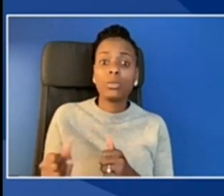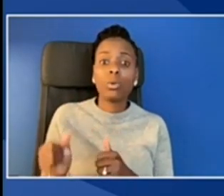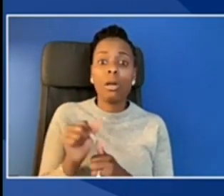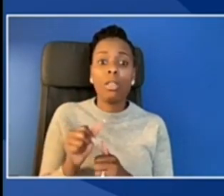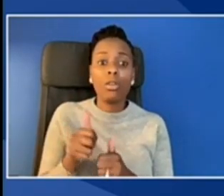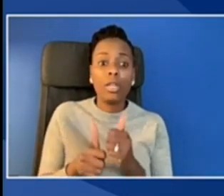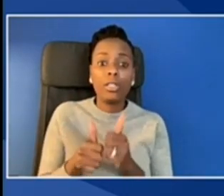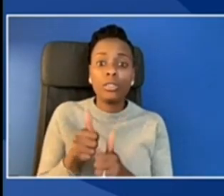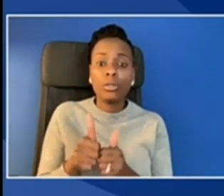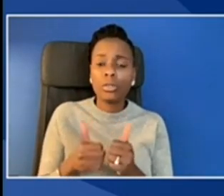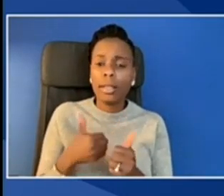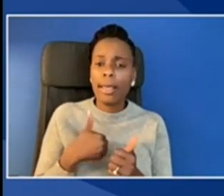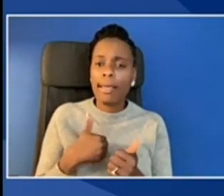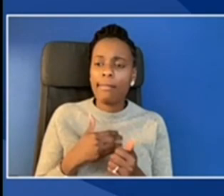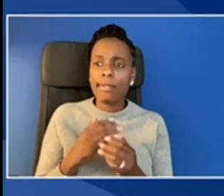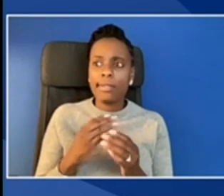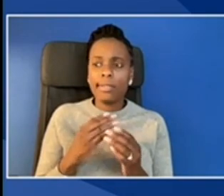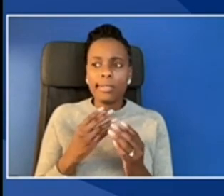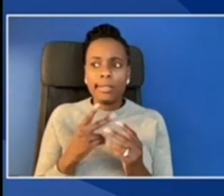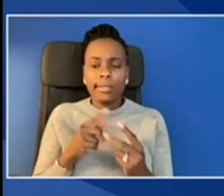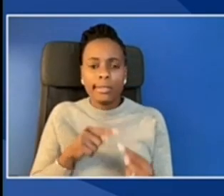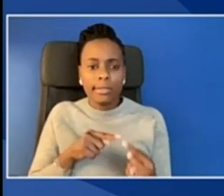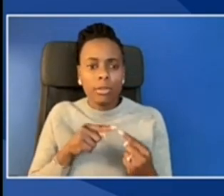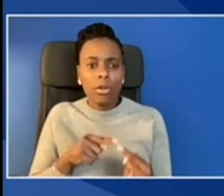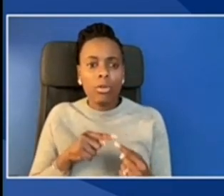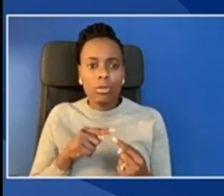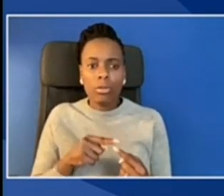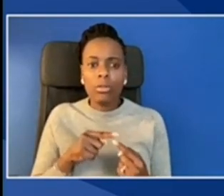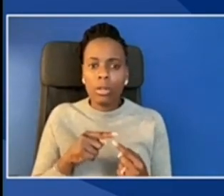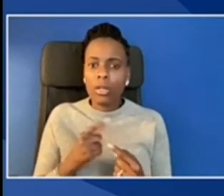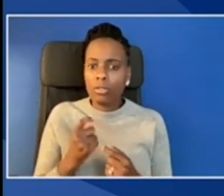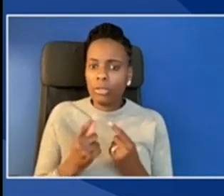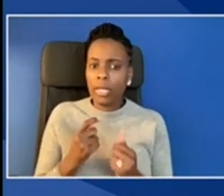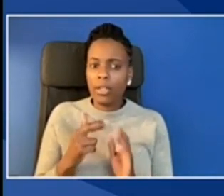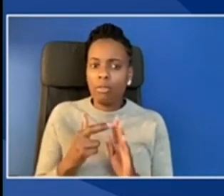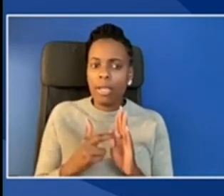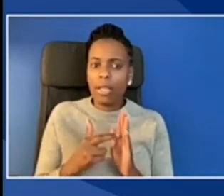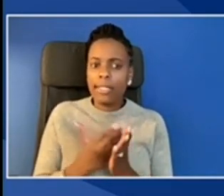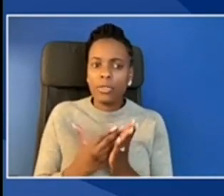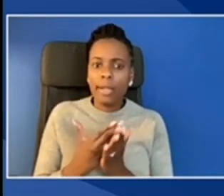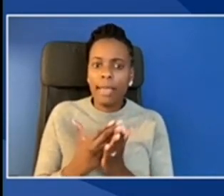understanding those regulations and how to navigate through them. So just wanted to add that piece.